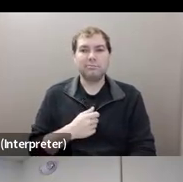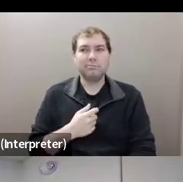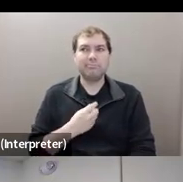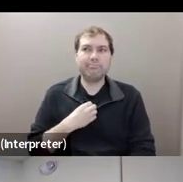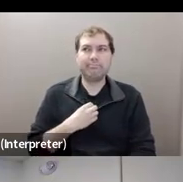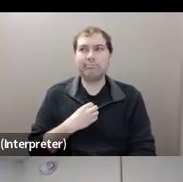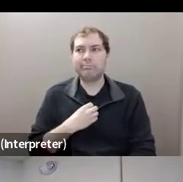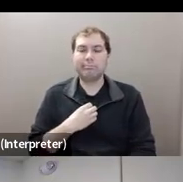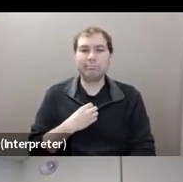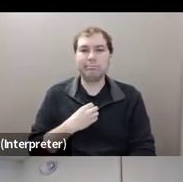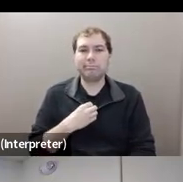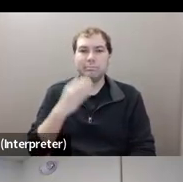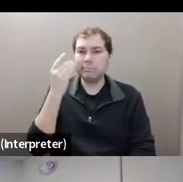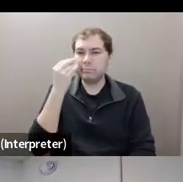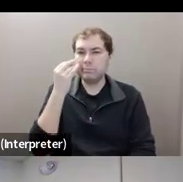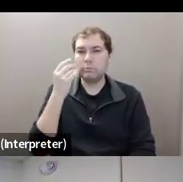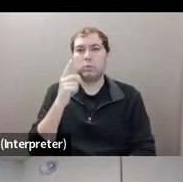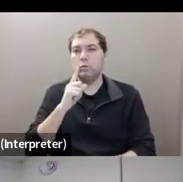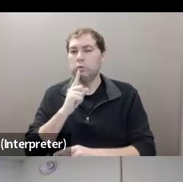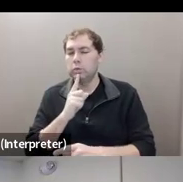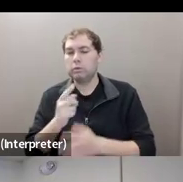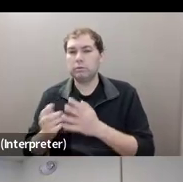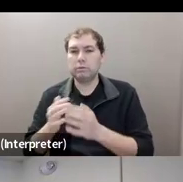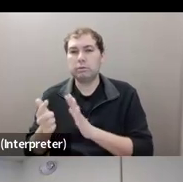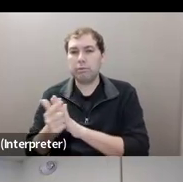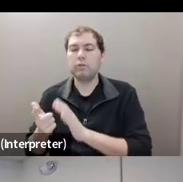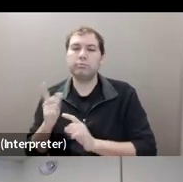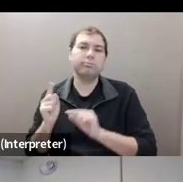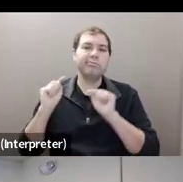17036717673: I'm sure even that that it is a violation I go there.